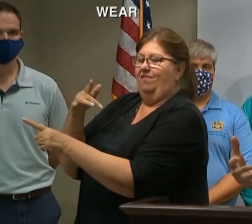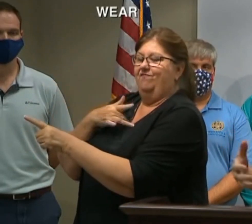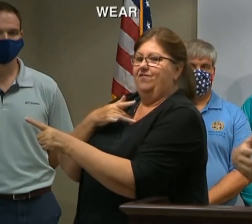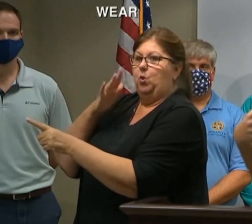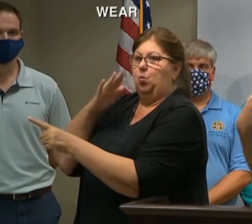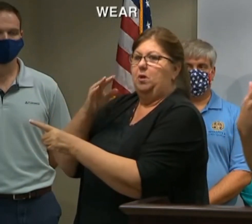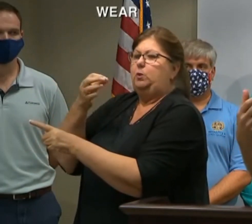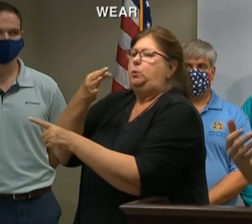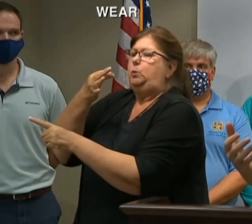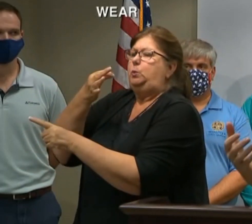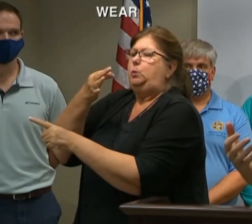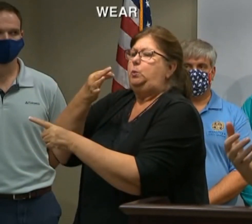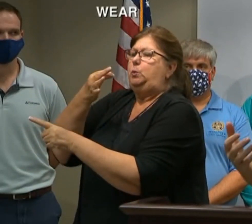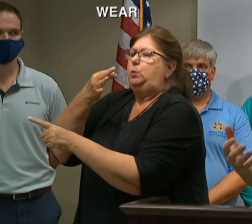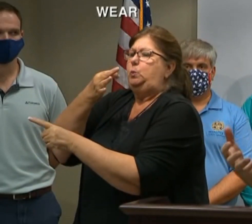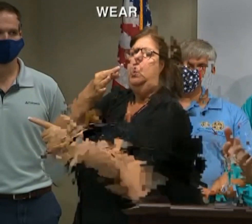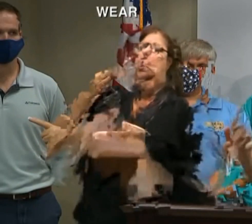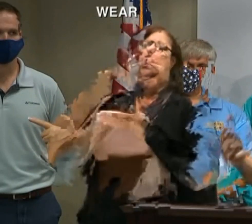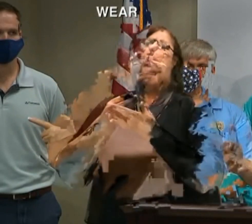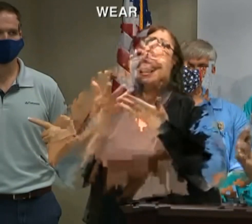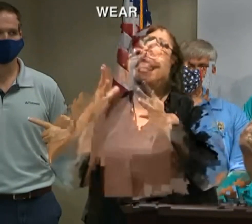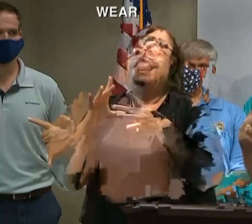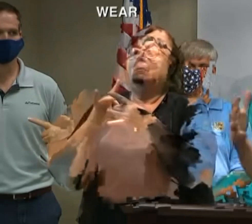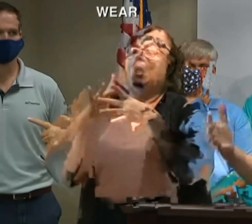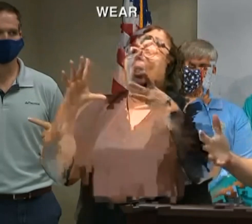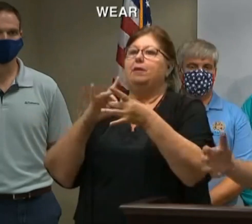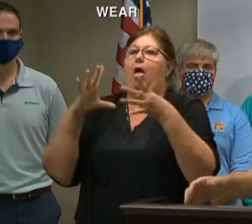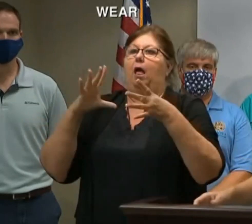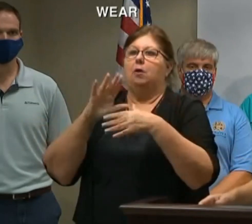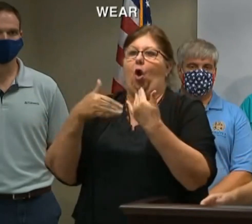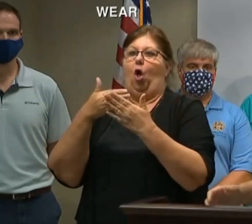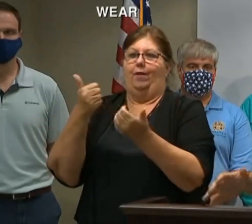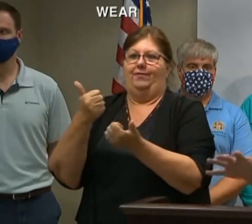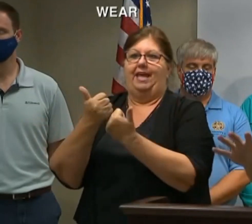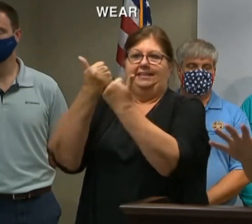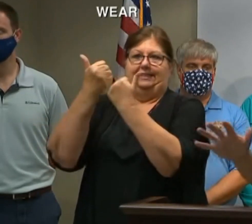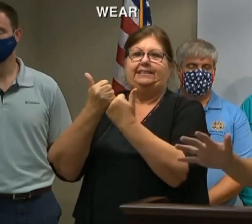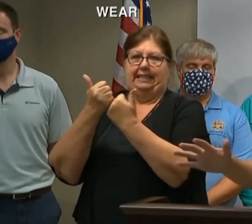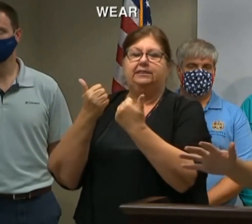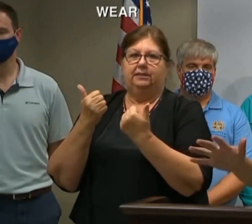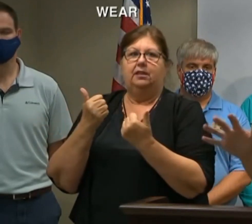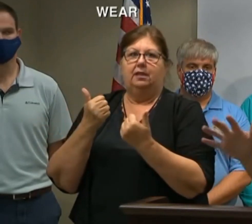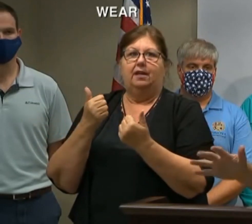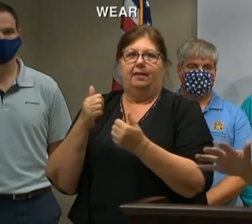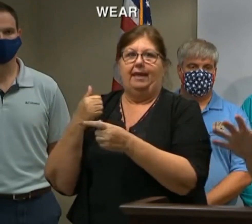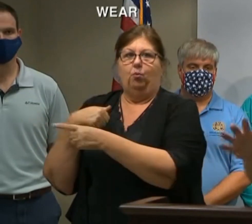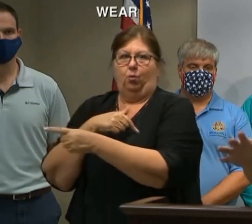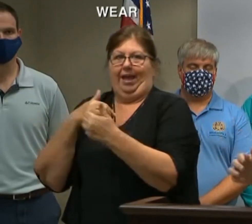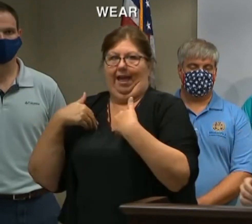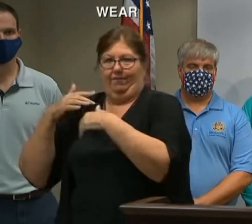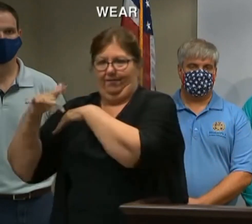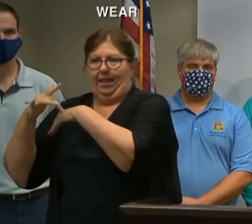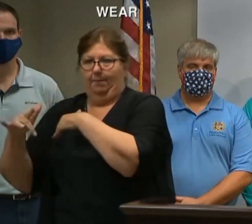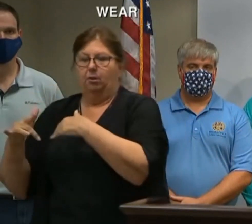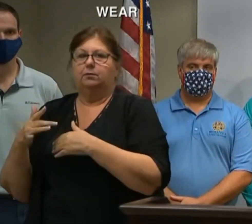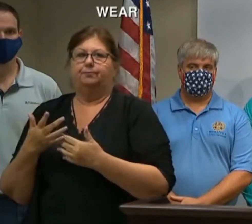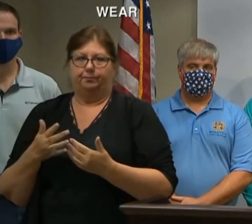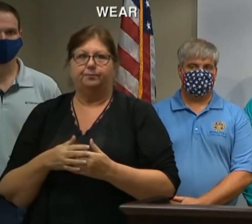you know whether it's the individual assistance the business assistance those types of things that are in the toolbox uh pending that the completion of that